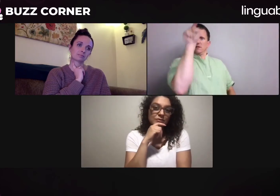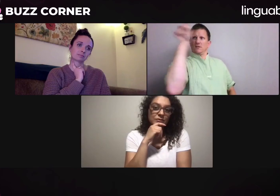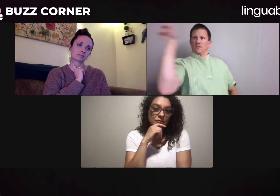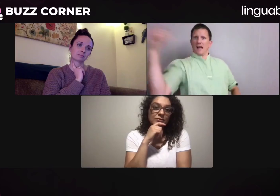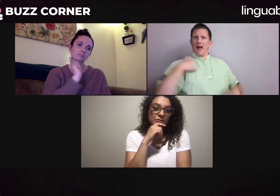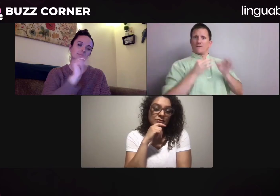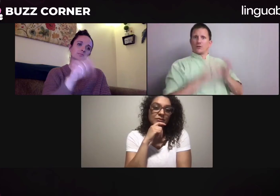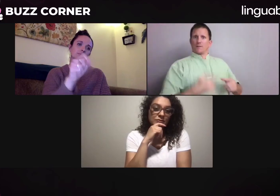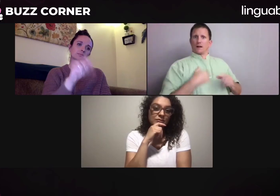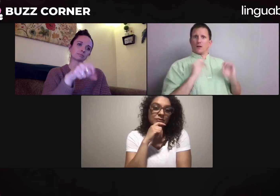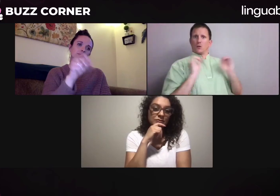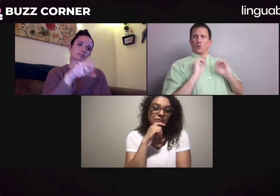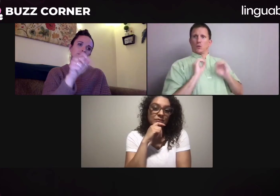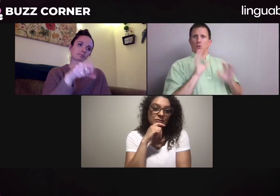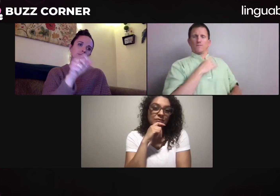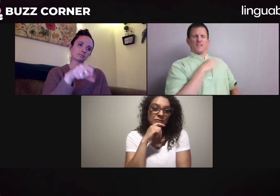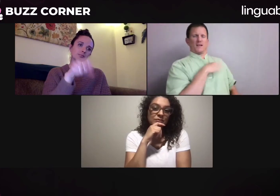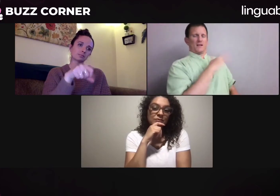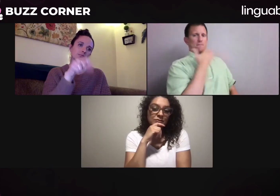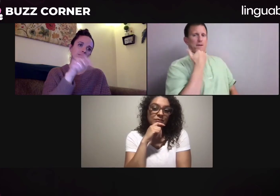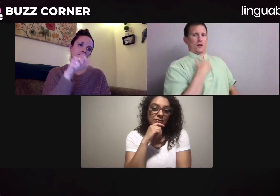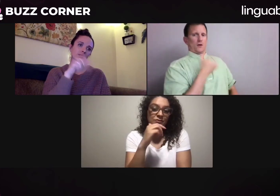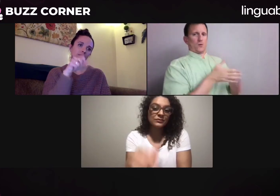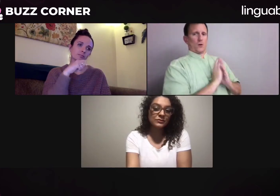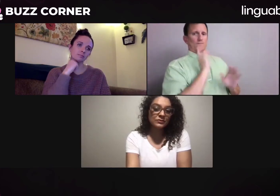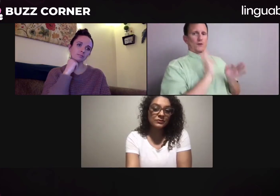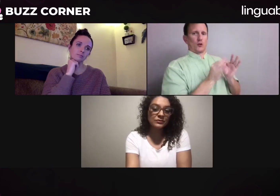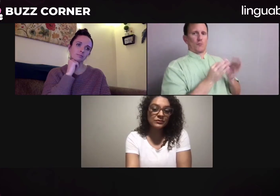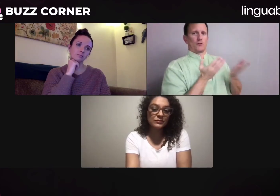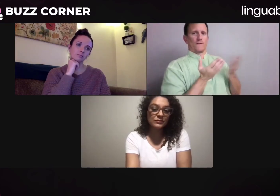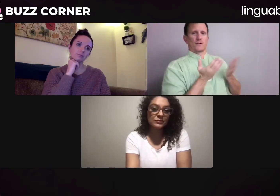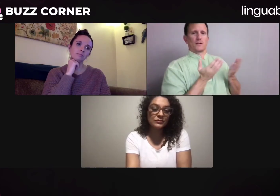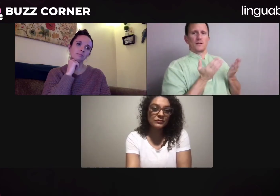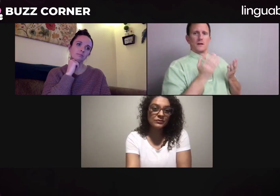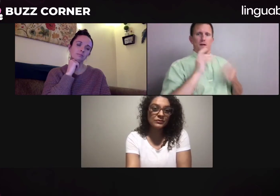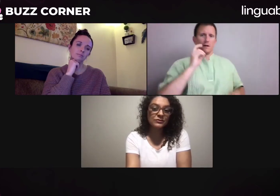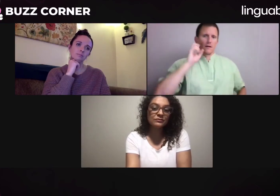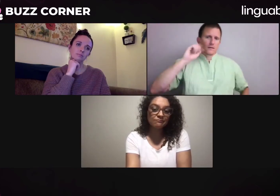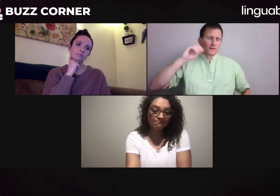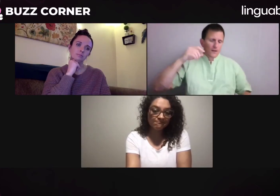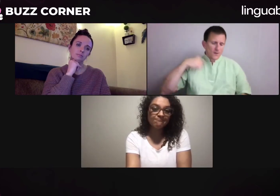“Oh, we're not providing interpreters everywhere else is providing interpreters. We better get in touch with an interpreting service.”